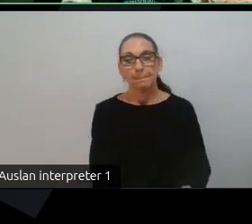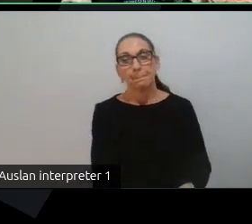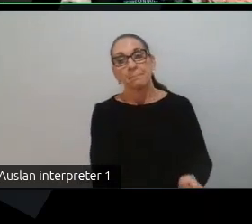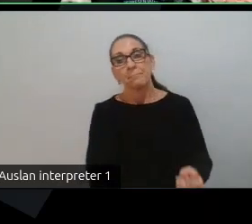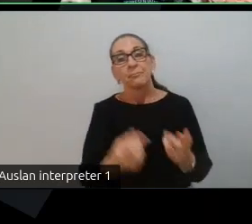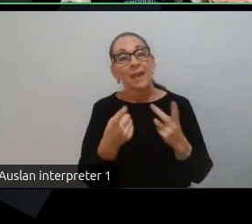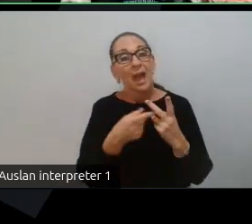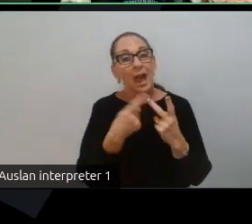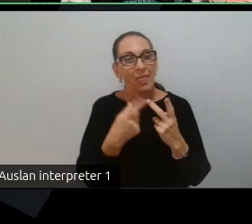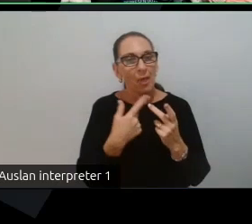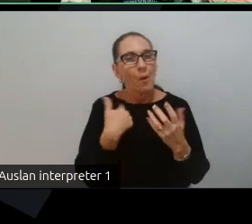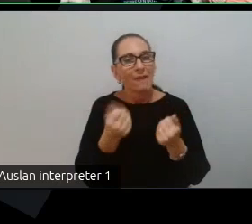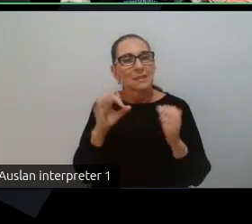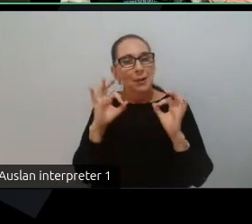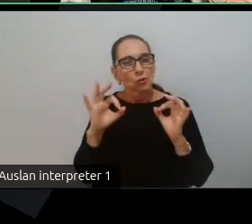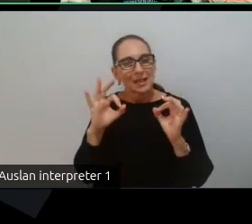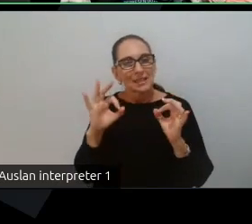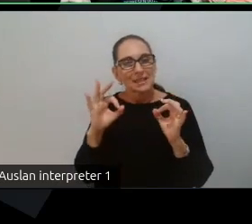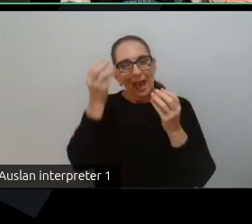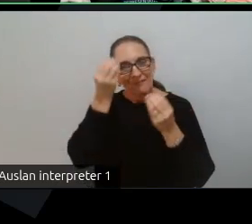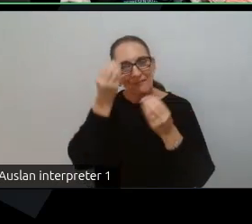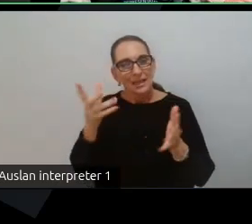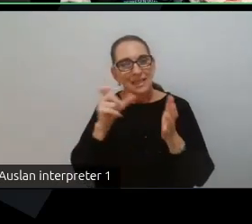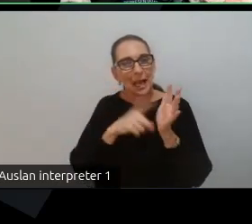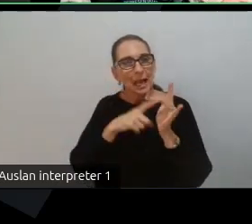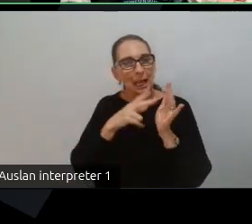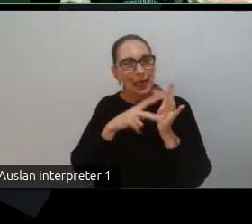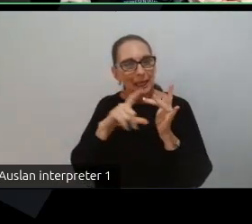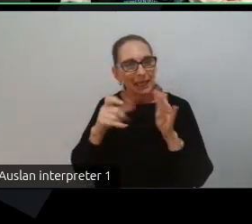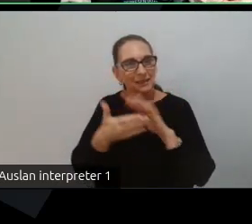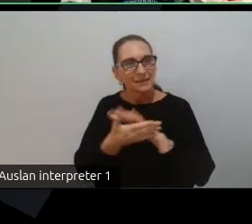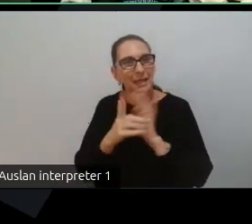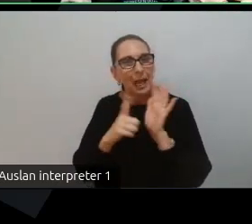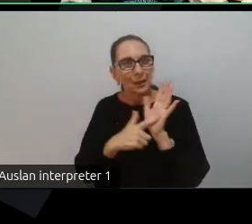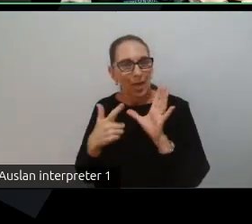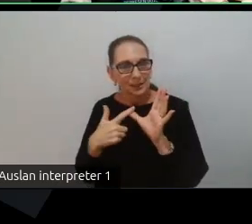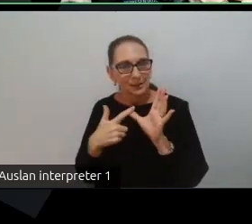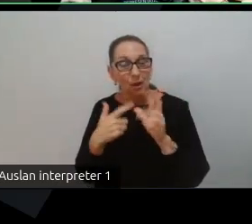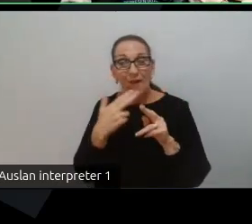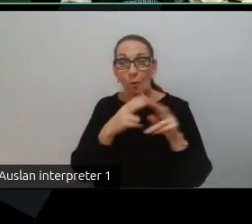advice clinics at legal aid. They fall across the family law practice into the